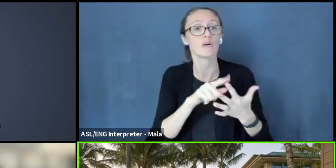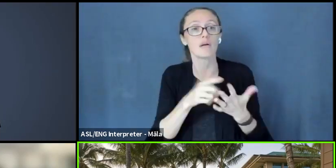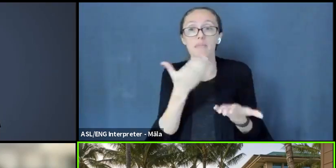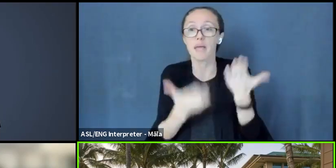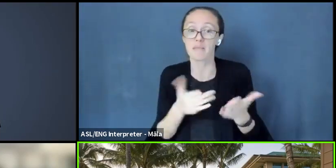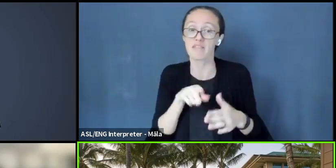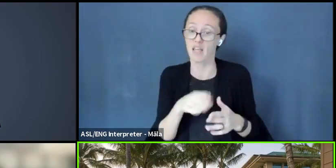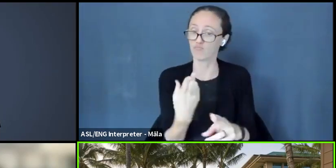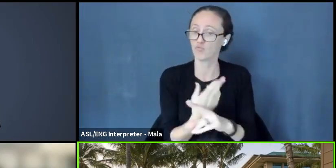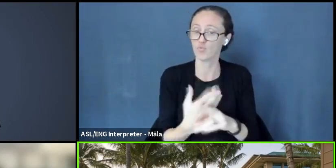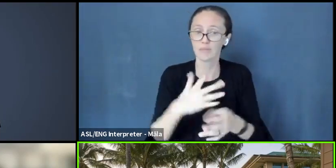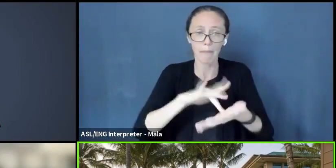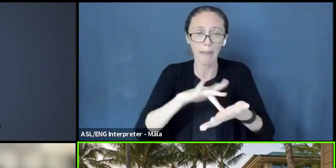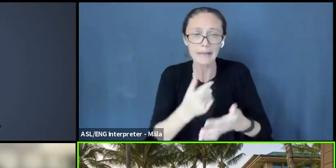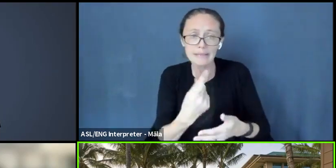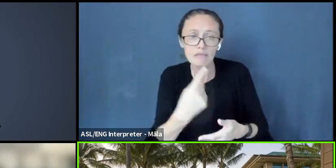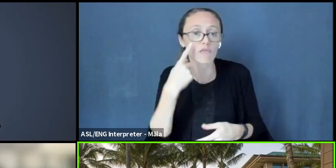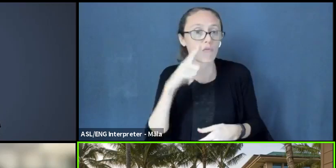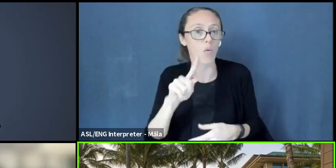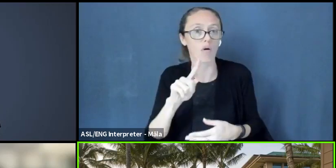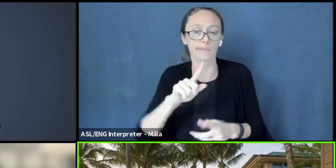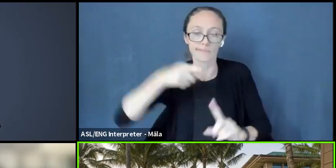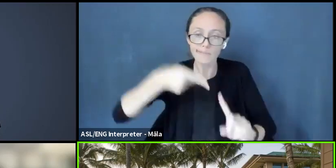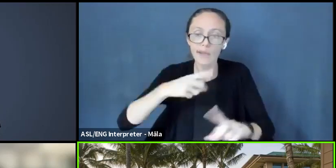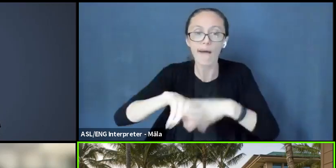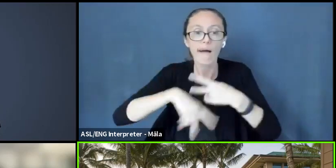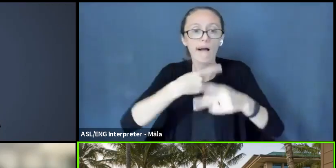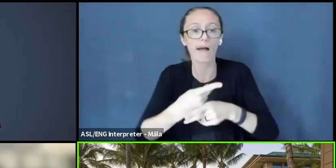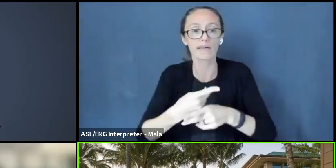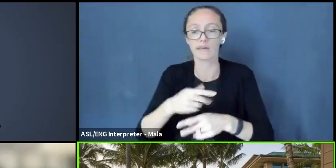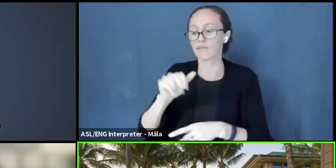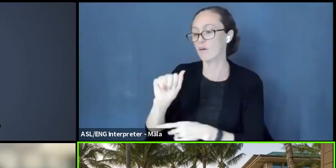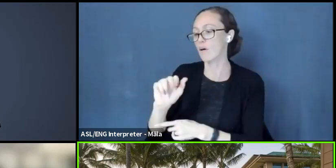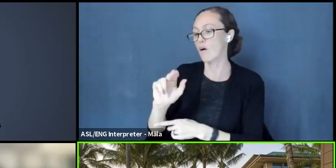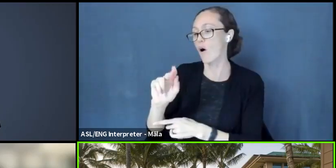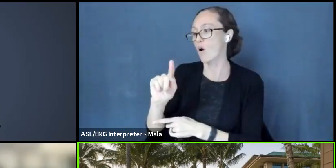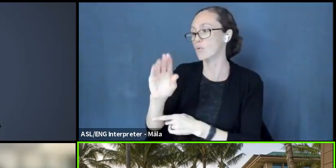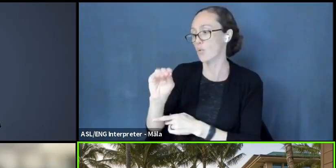they need to treat certain type of autoimmune disease, rheumatoid arthritis.